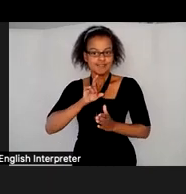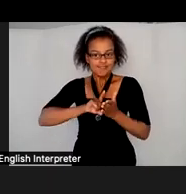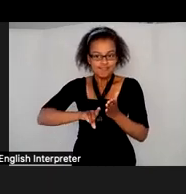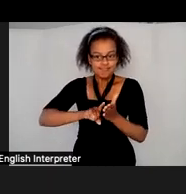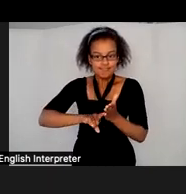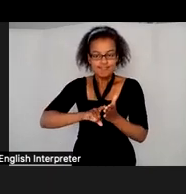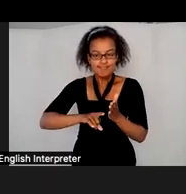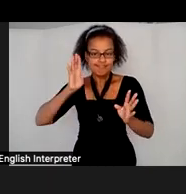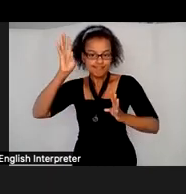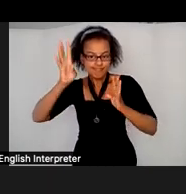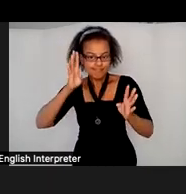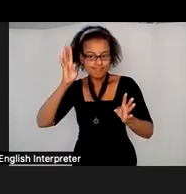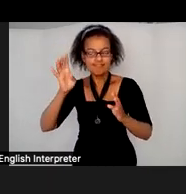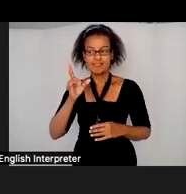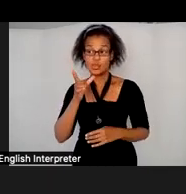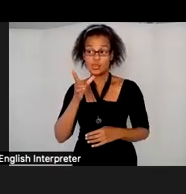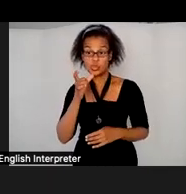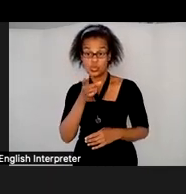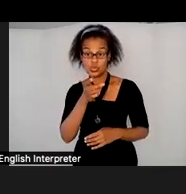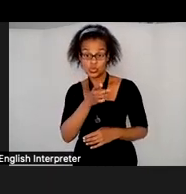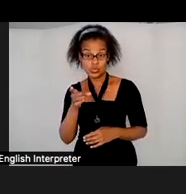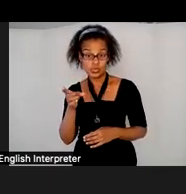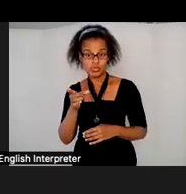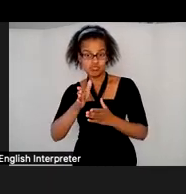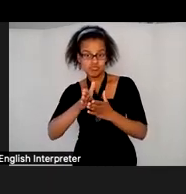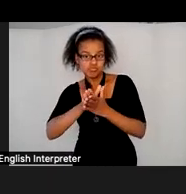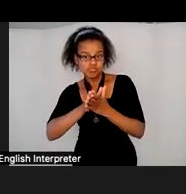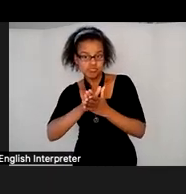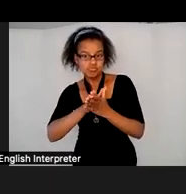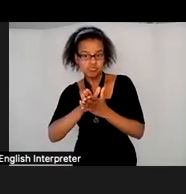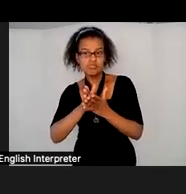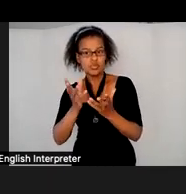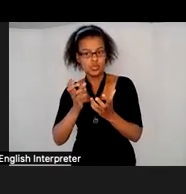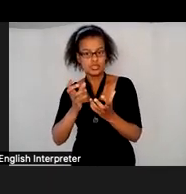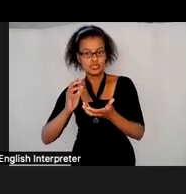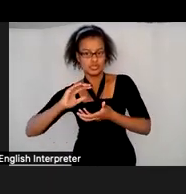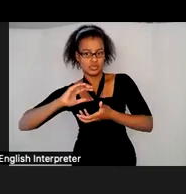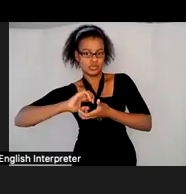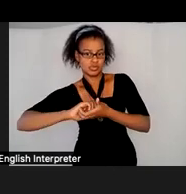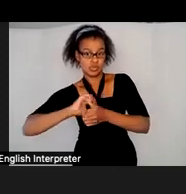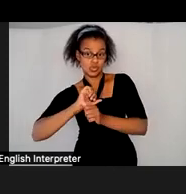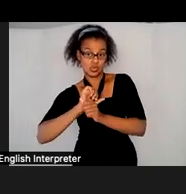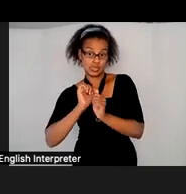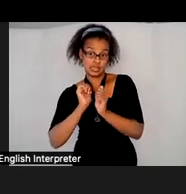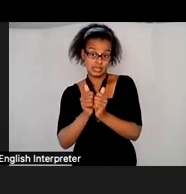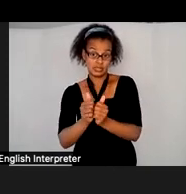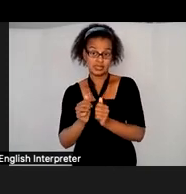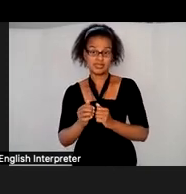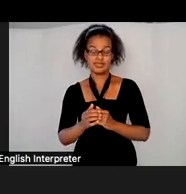in collaborating on that. And that's the end of my presentation.